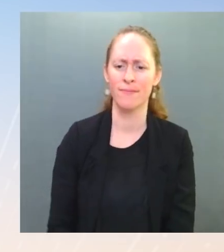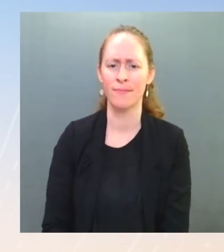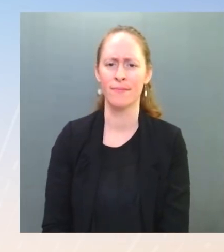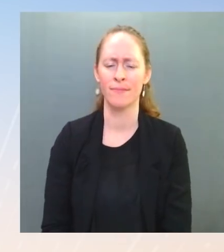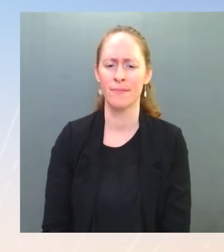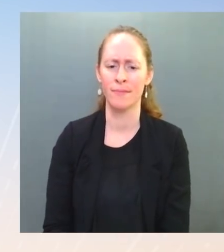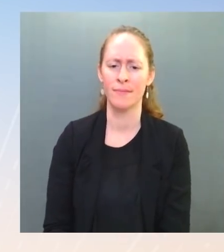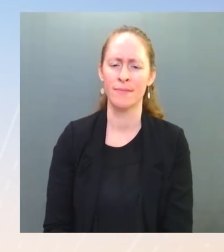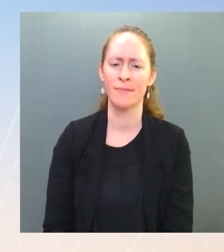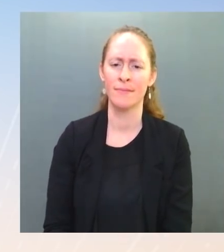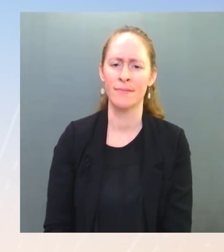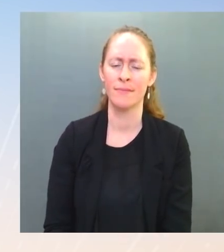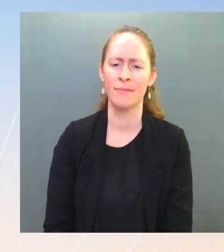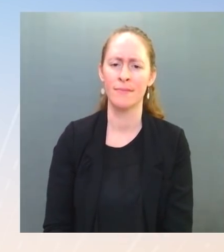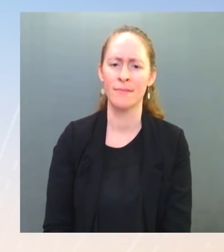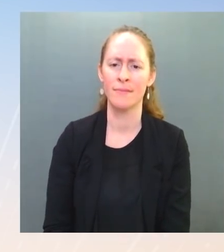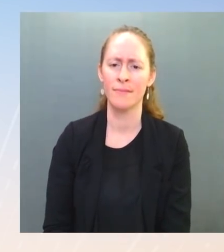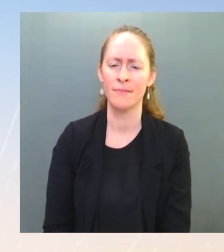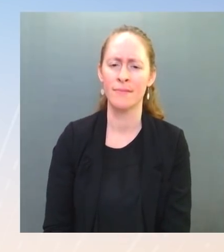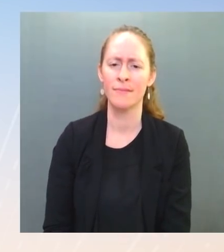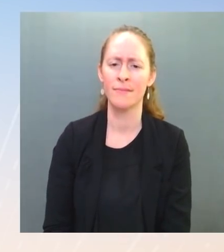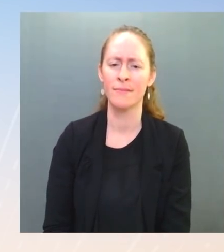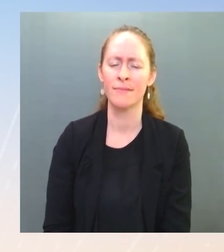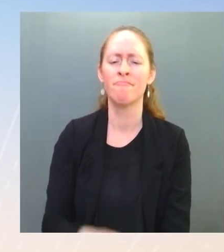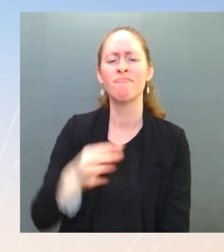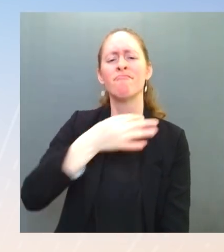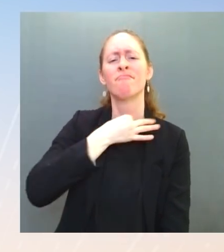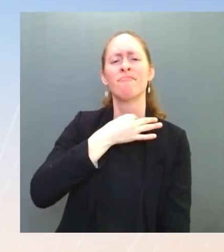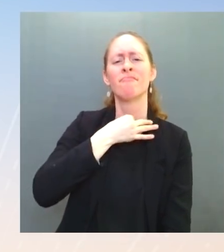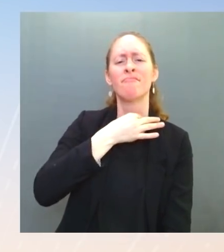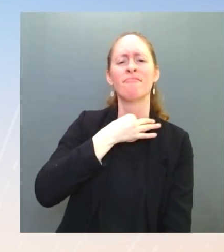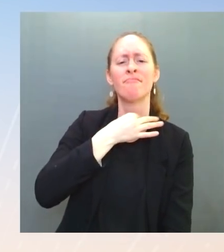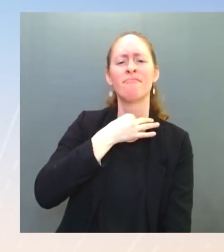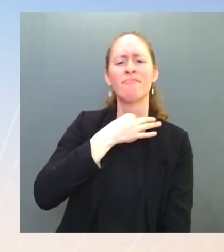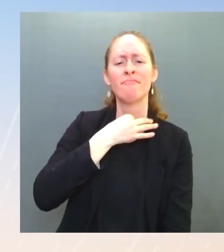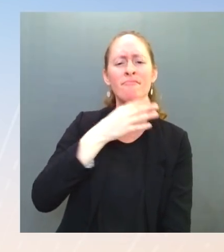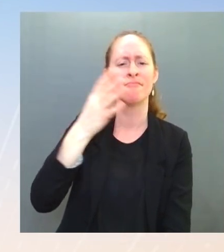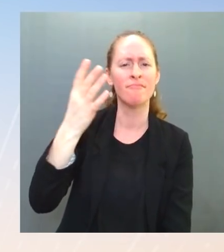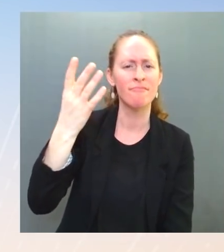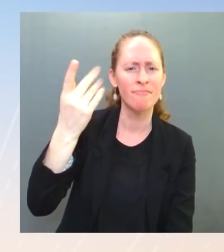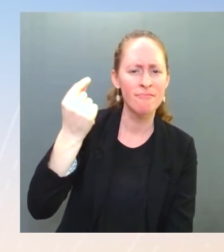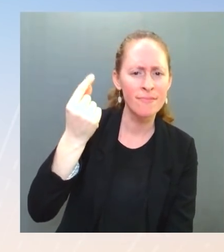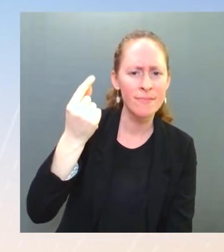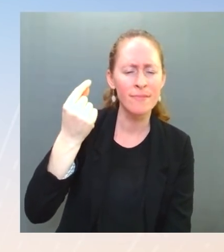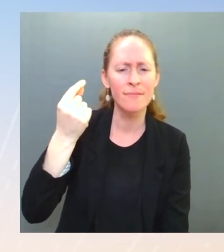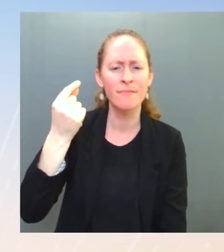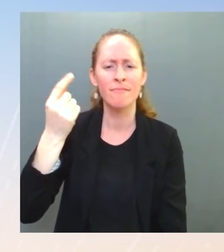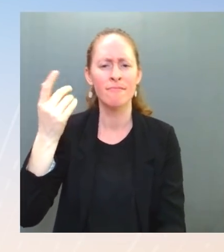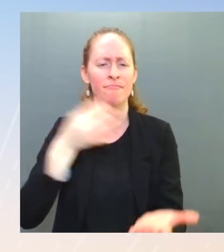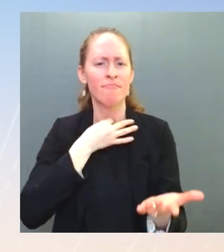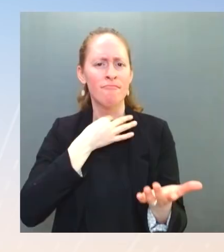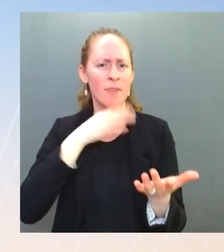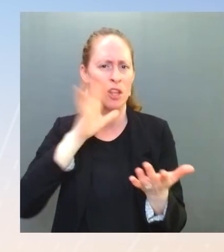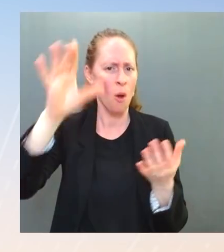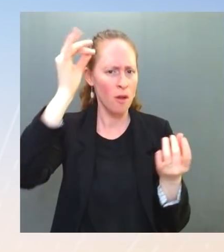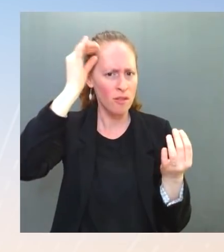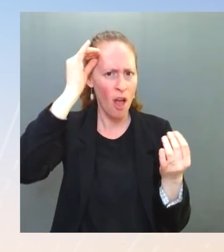is that even a changeover in personnel or leadership at the top is not going to erase the fact